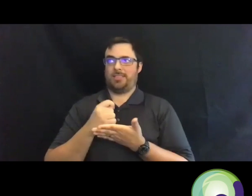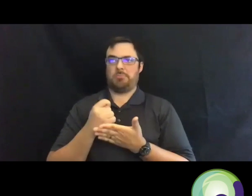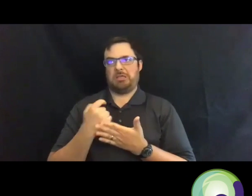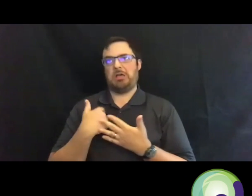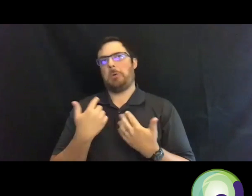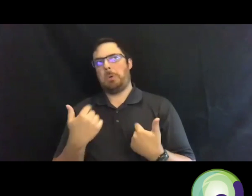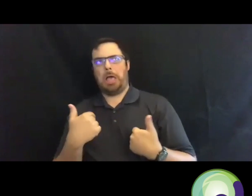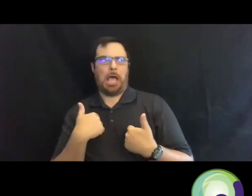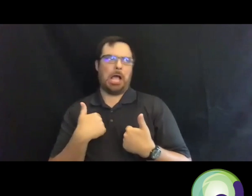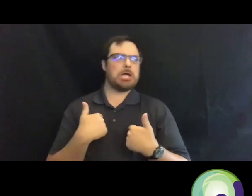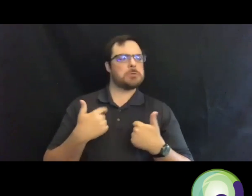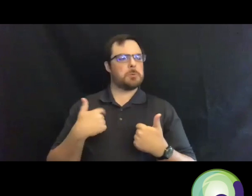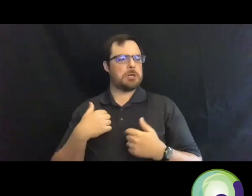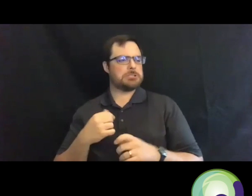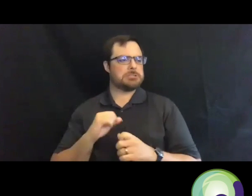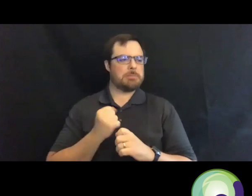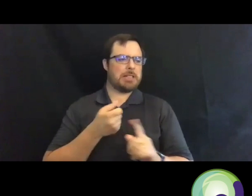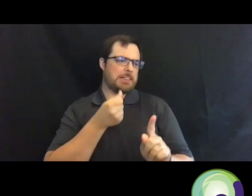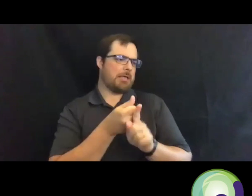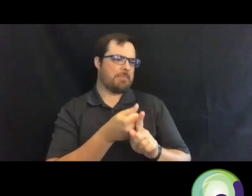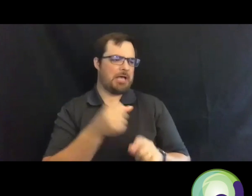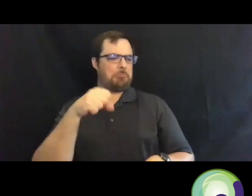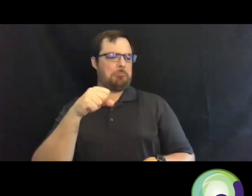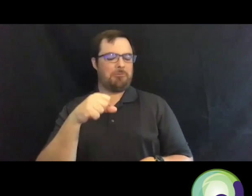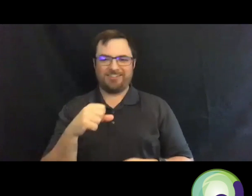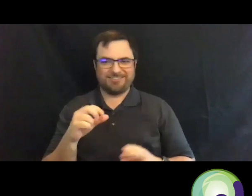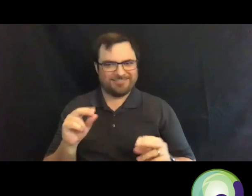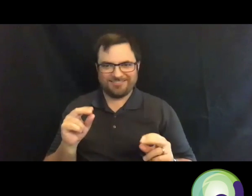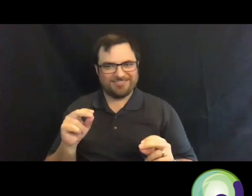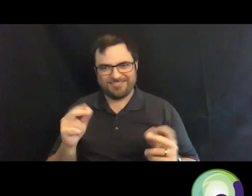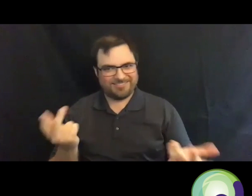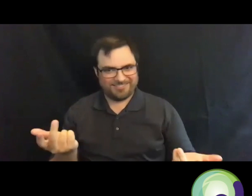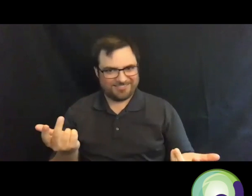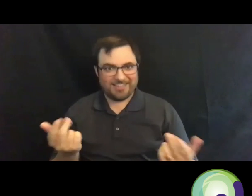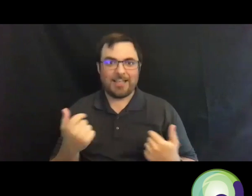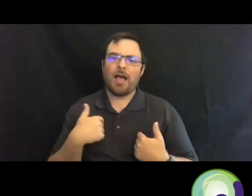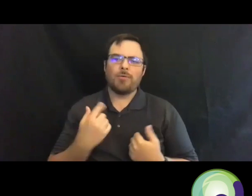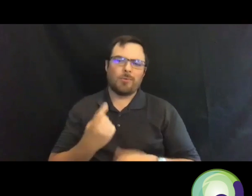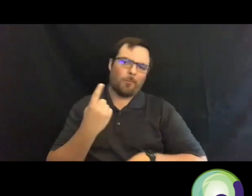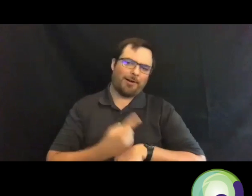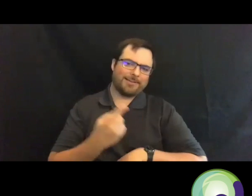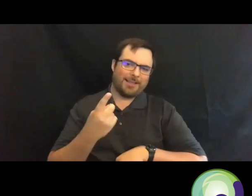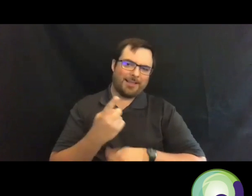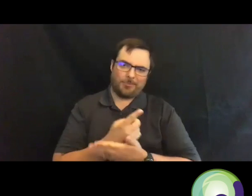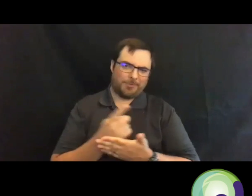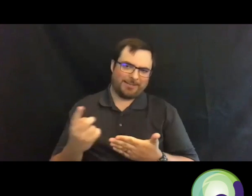was the one that made the difference when I was doing private therapy because I knew I was here one day a week for many of those kids and they're